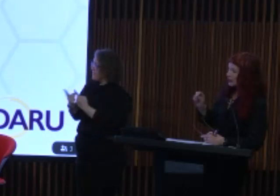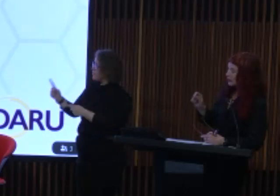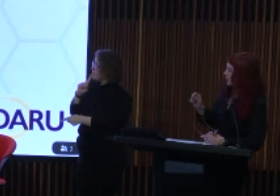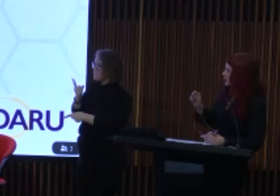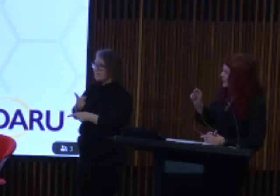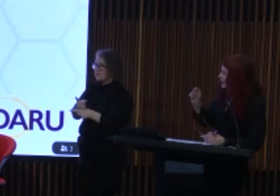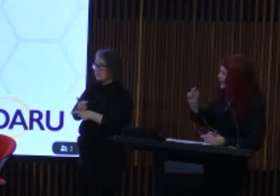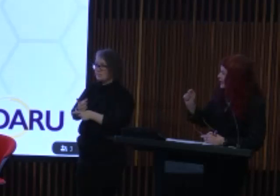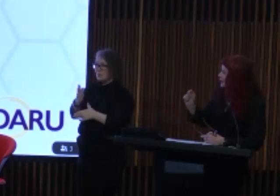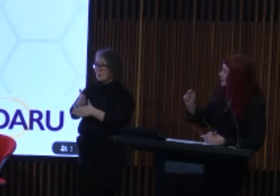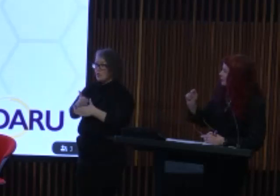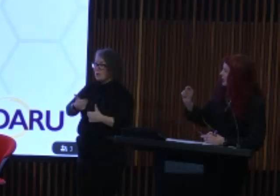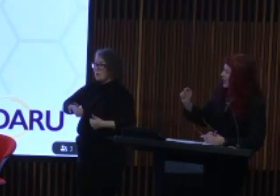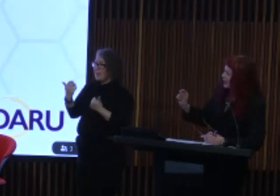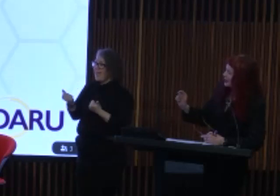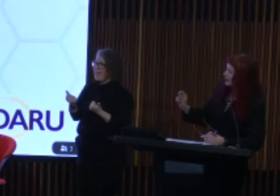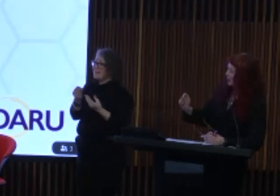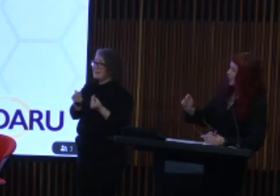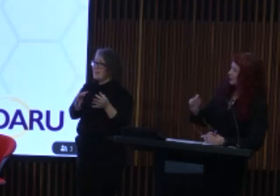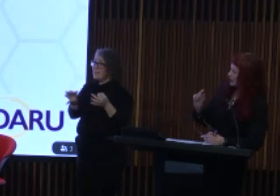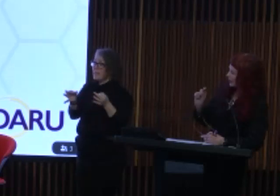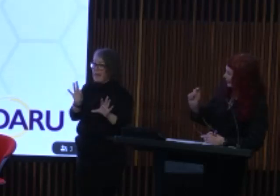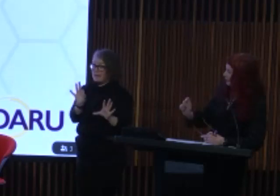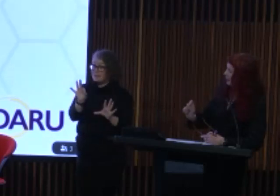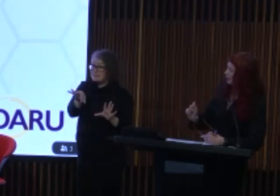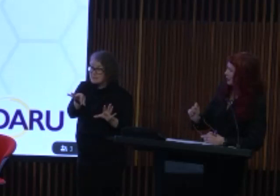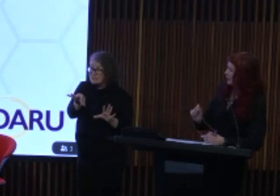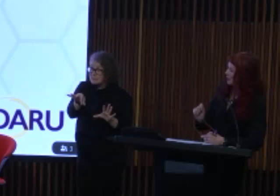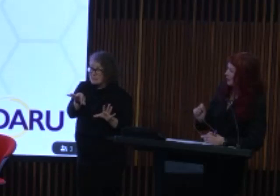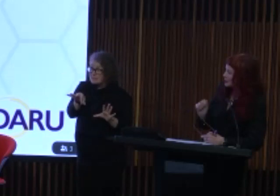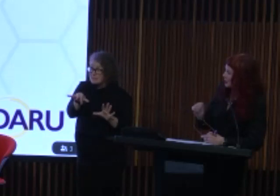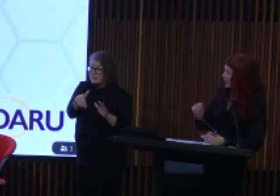is we've got the seeds of some plans that hopefully if we're, you know, if things work